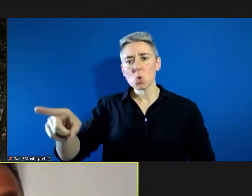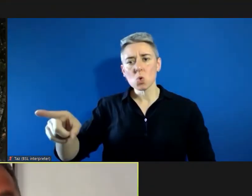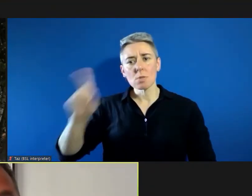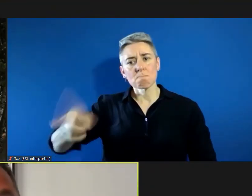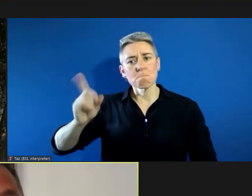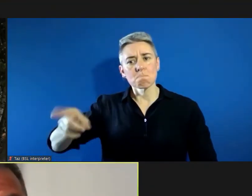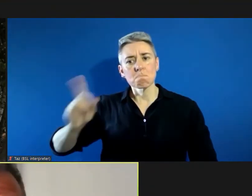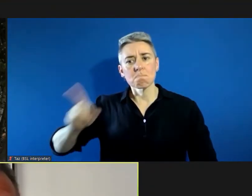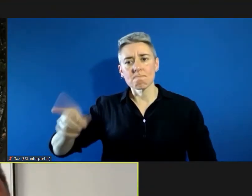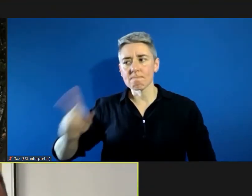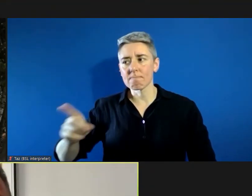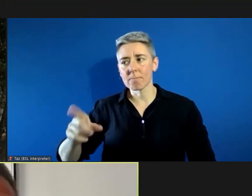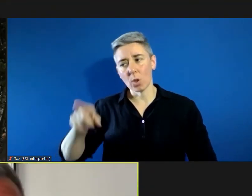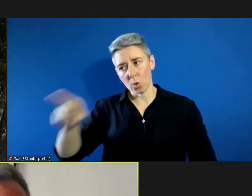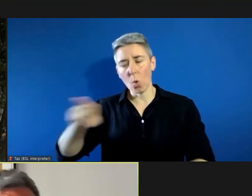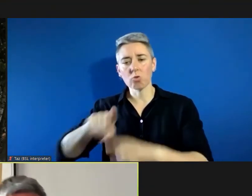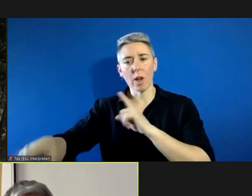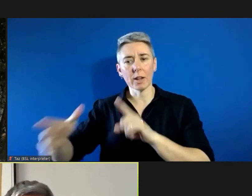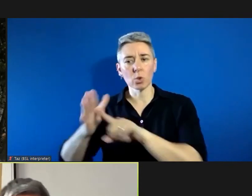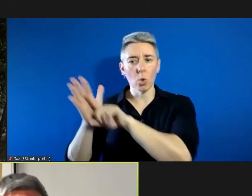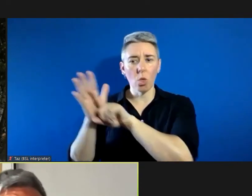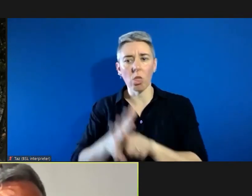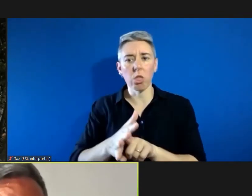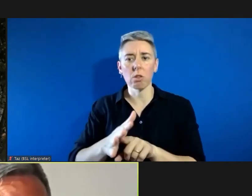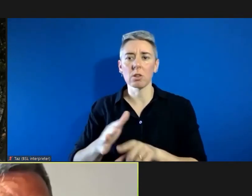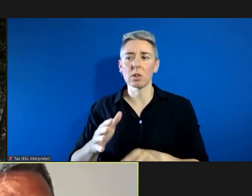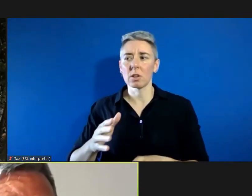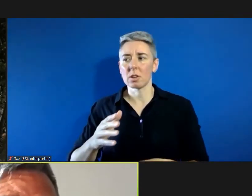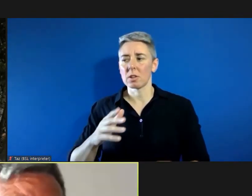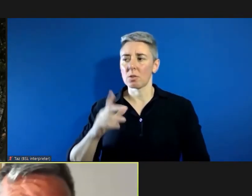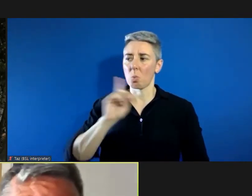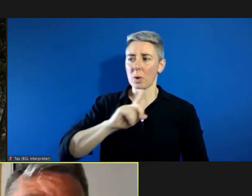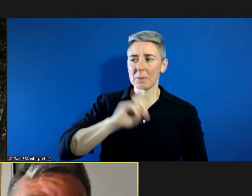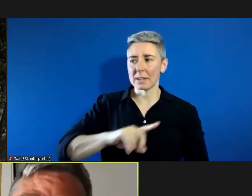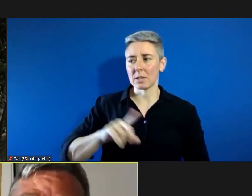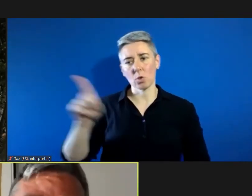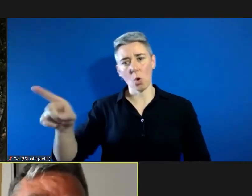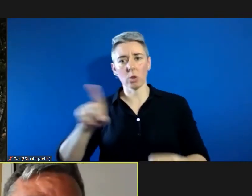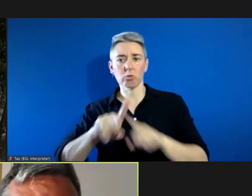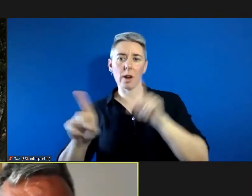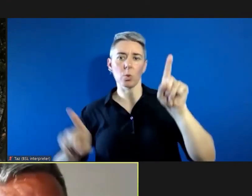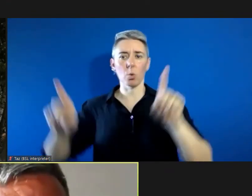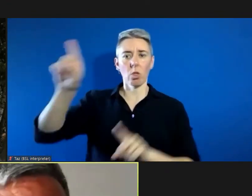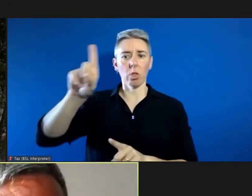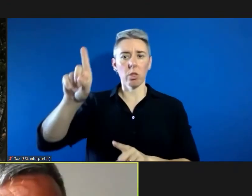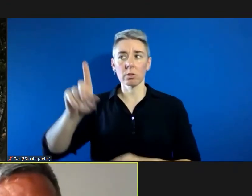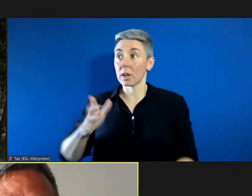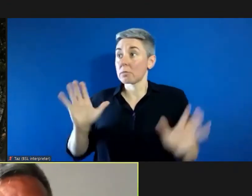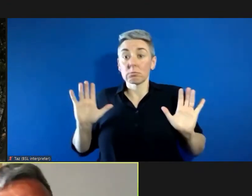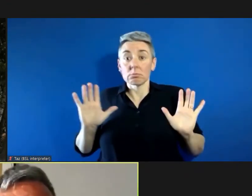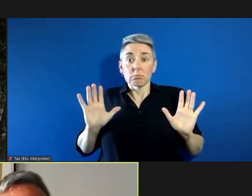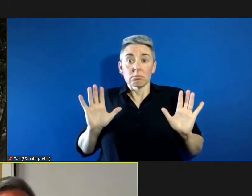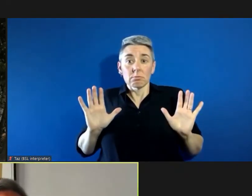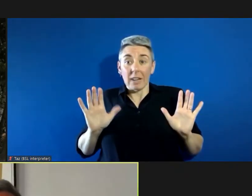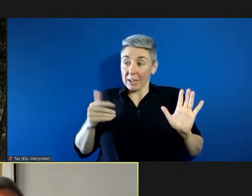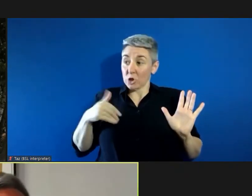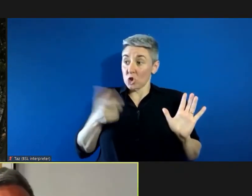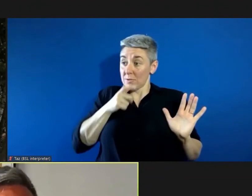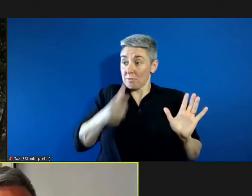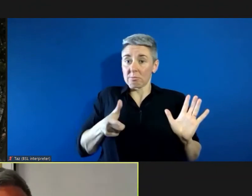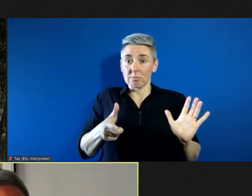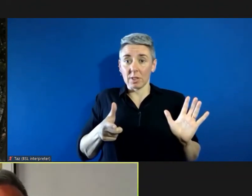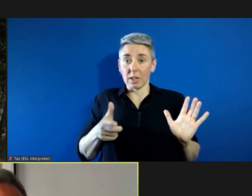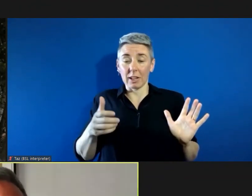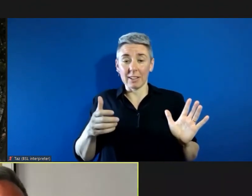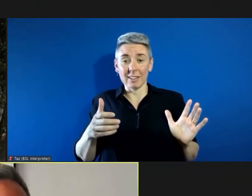the, the the paternal society. We basically, it's no, they've just come across the road, and they